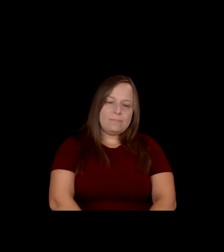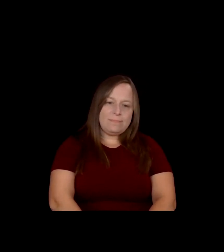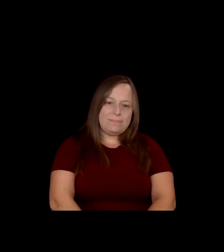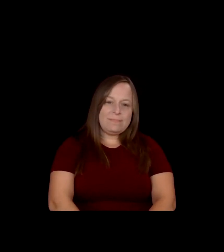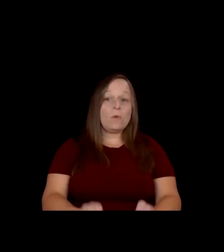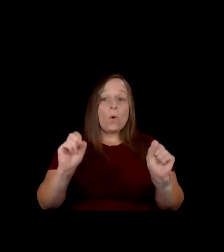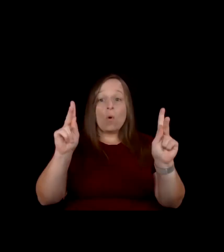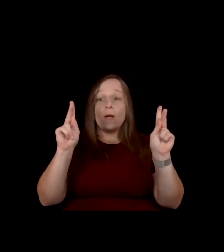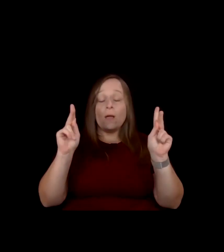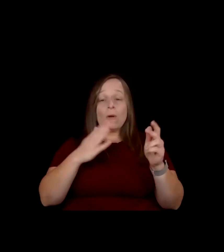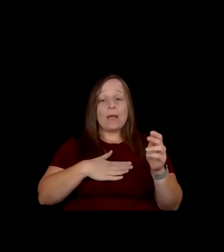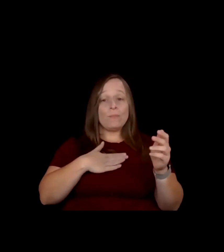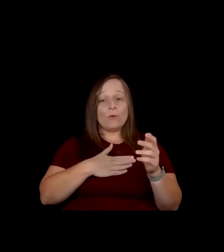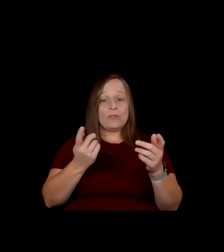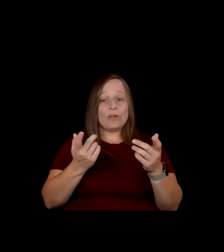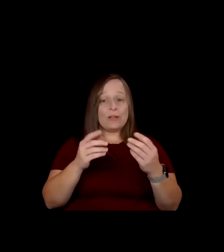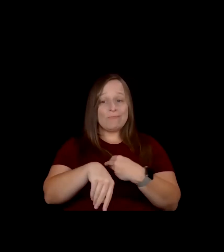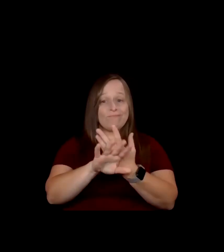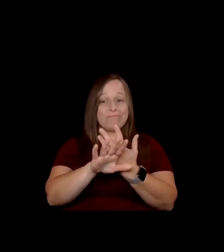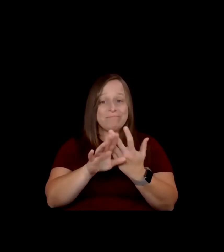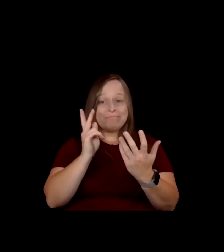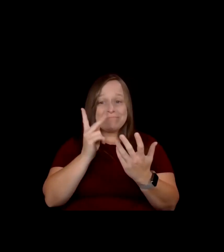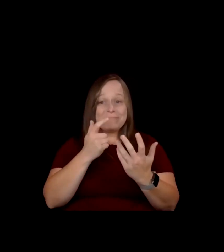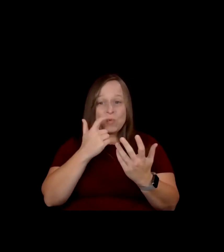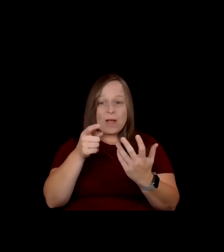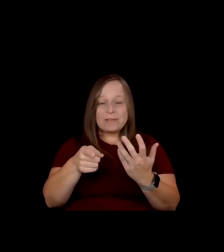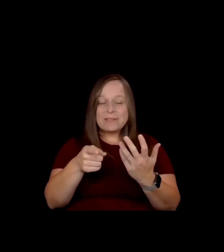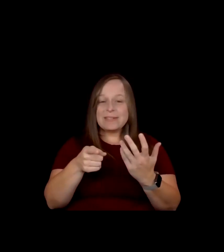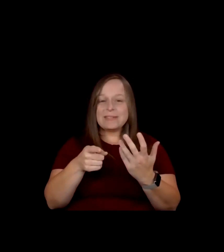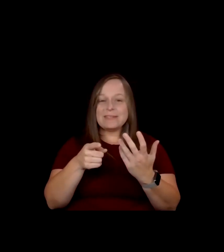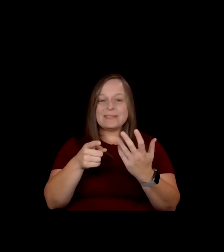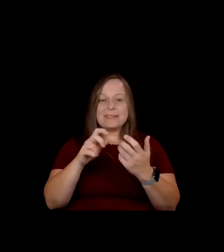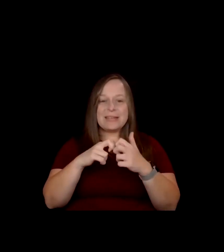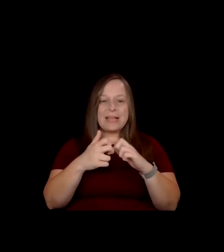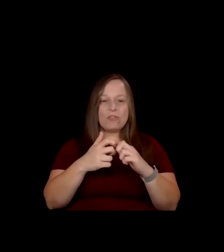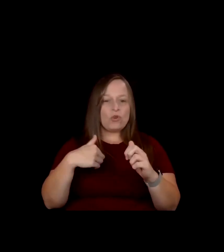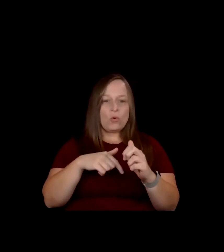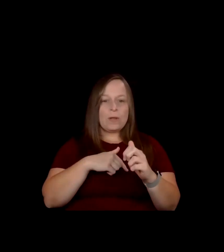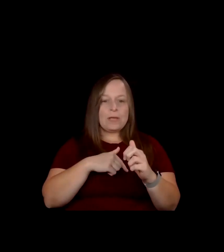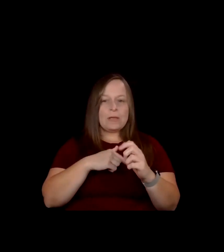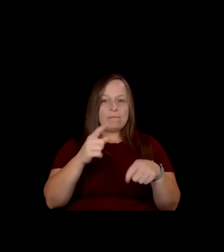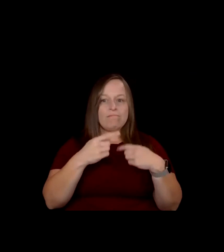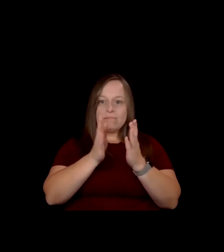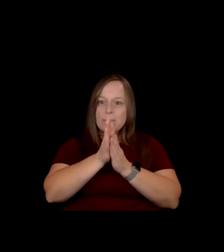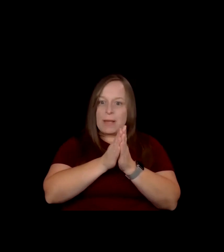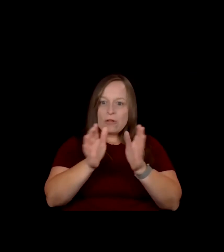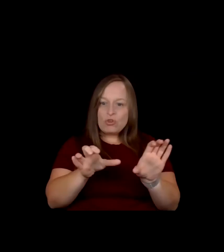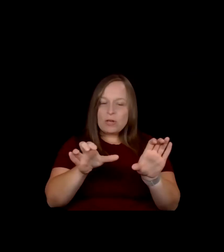Okay, well, I mean, I really appreciate you guys coming out to watch this. It's an issue that, again, we've been really passionate about here, this project.